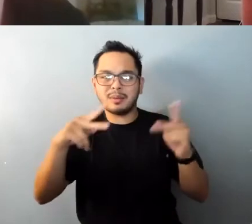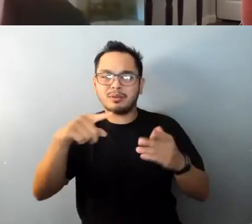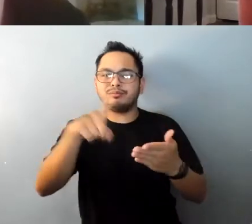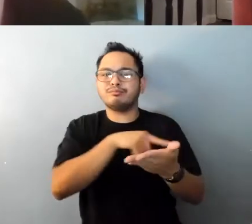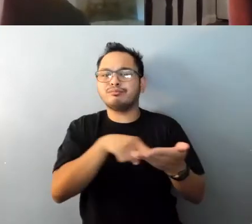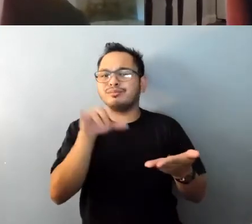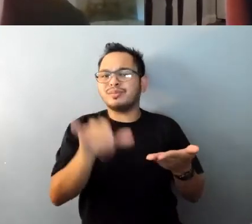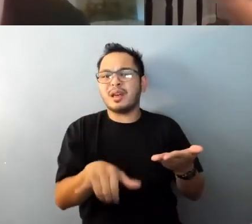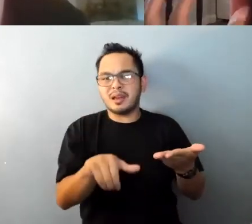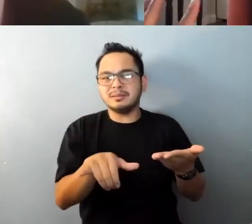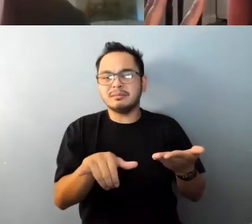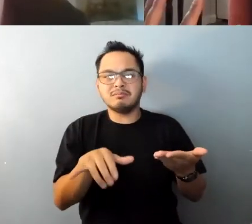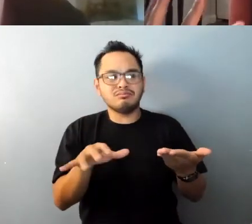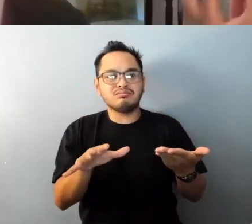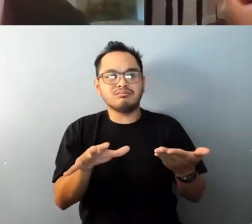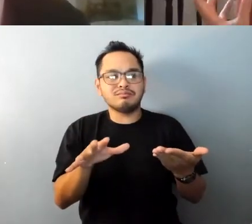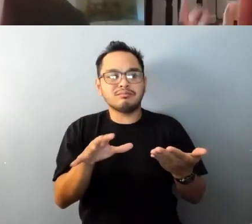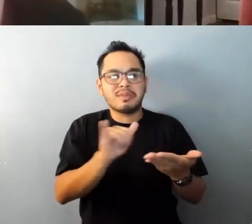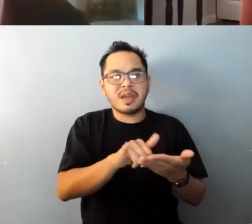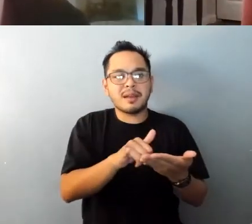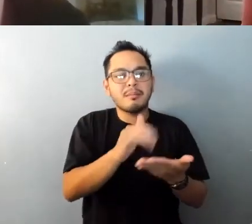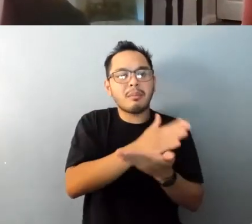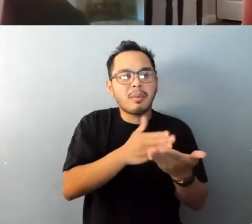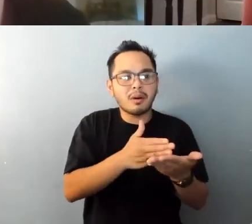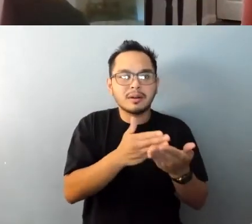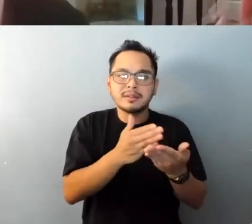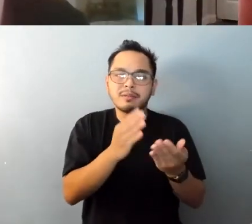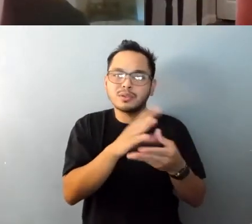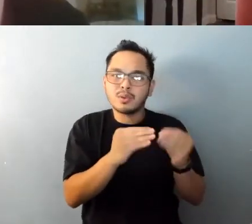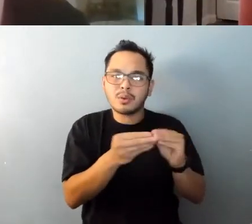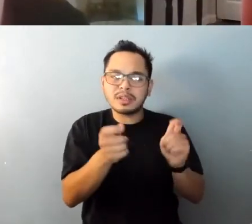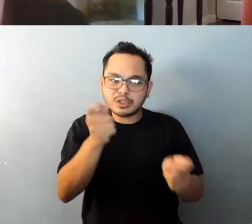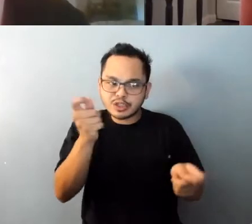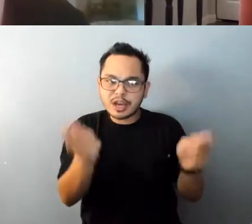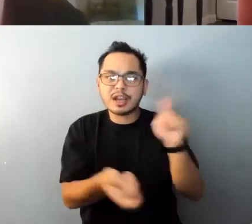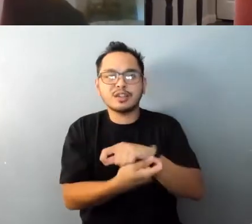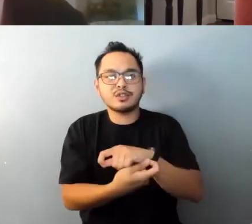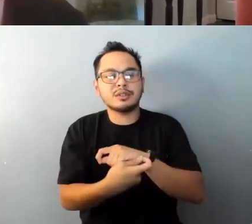it is a random fact of her that has been changed but there is no acknowledgement of history